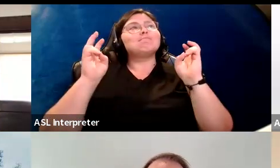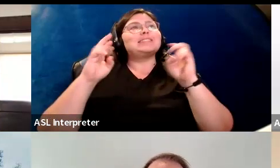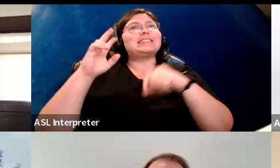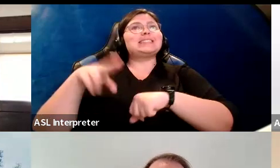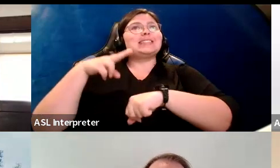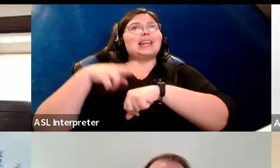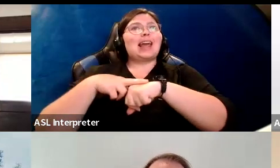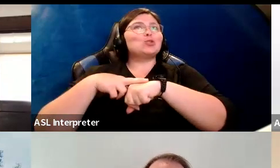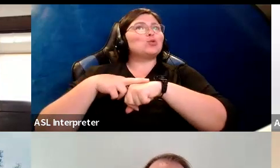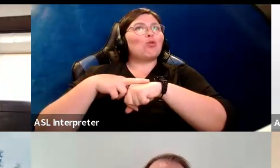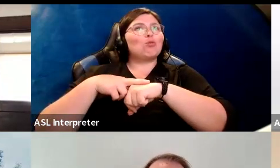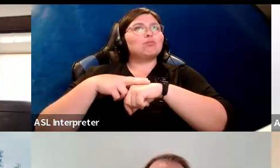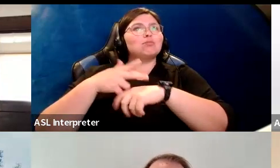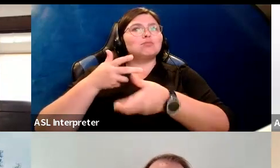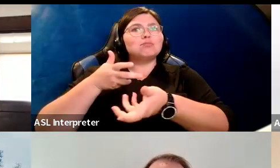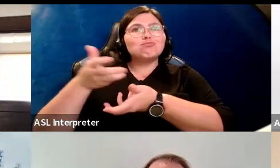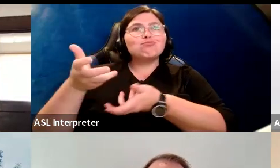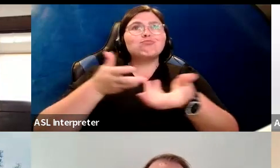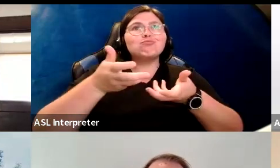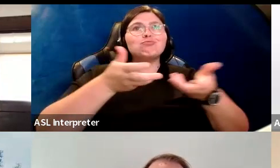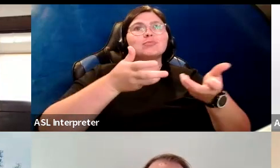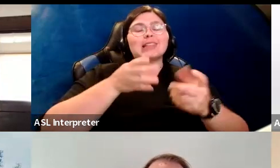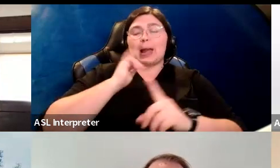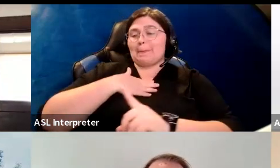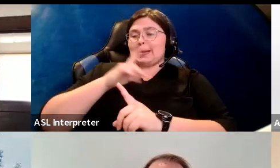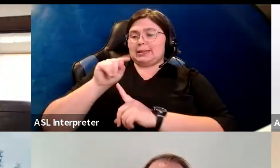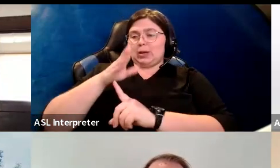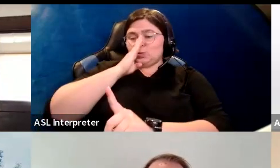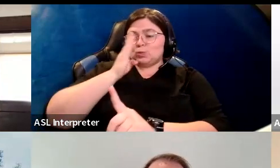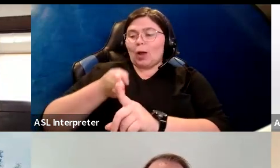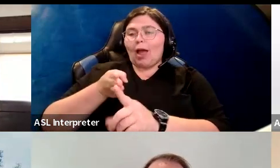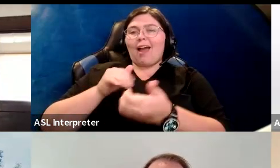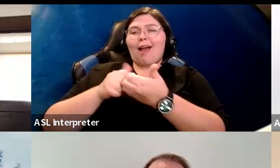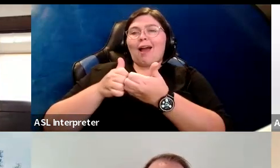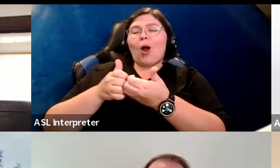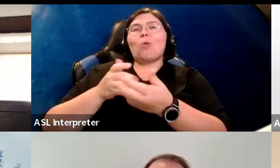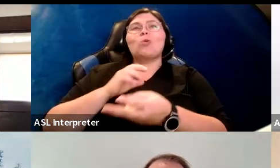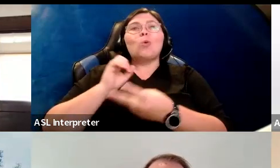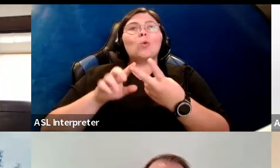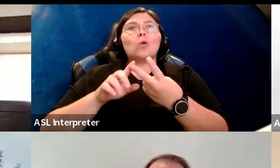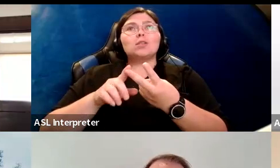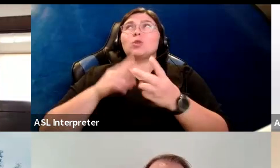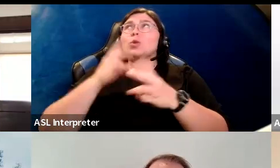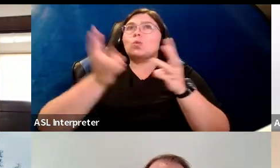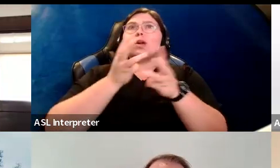of interacting with my data directly or interacting directly with the world that is around me?